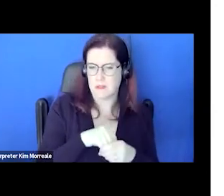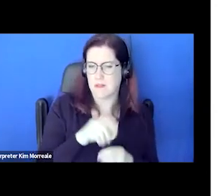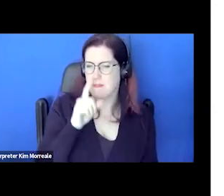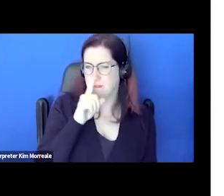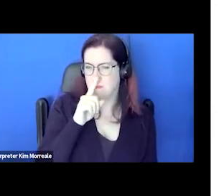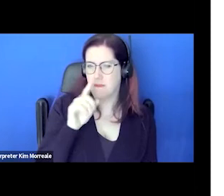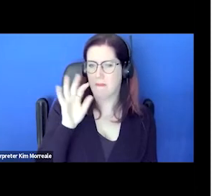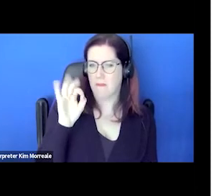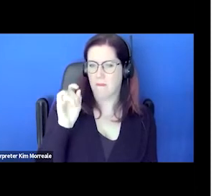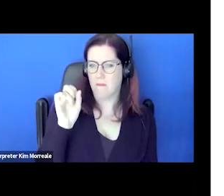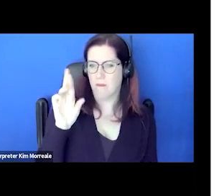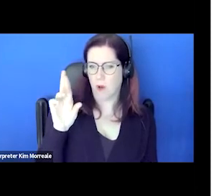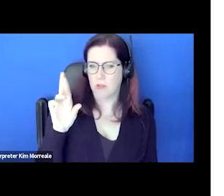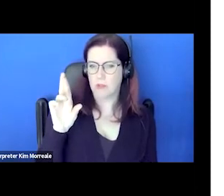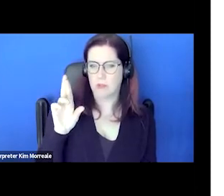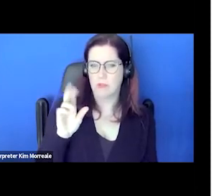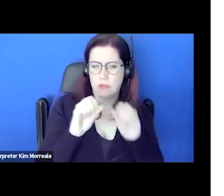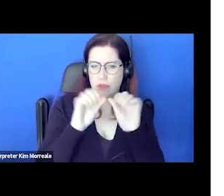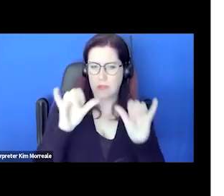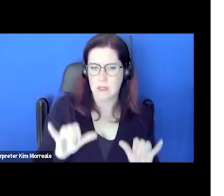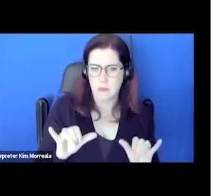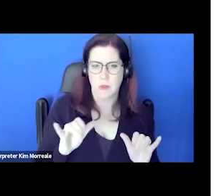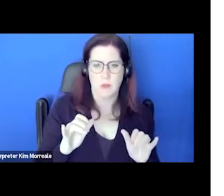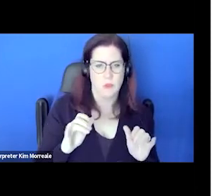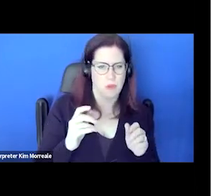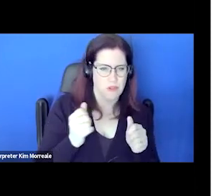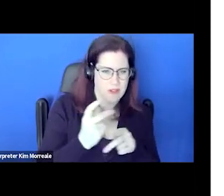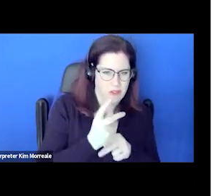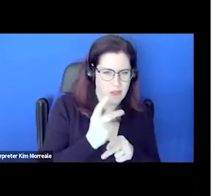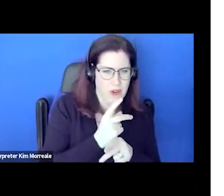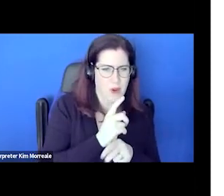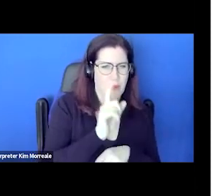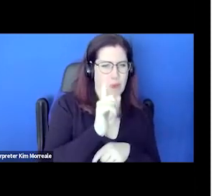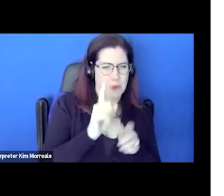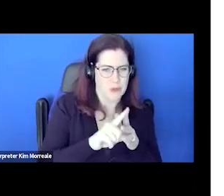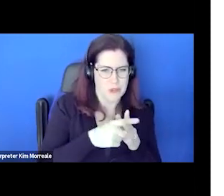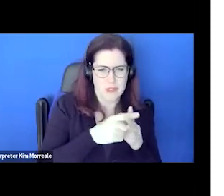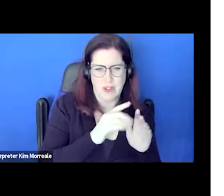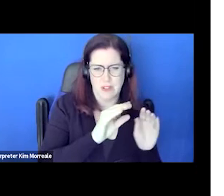So I had to determine where she had been domiciled, where did she likely receive services